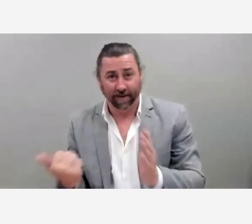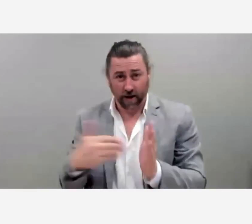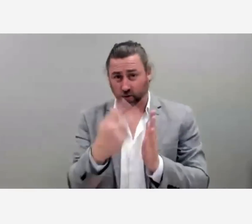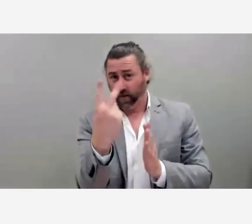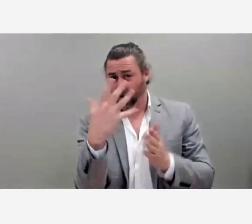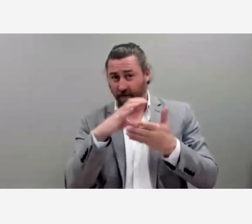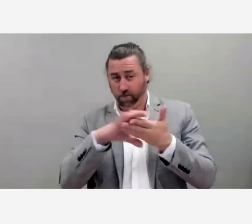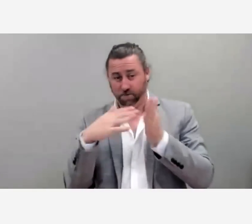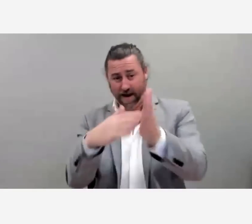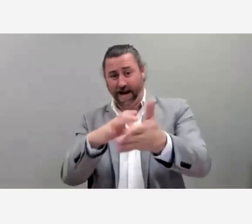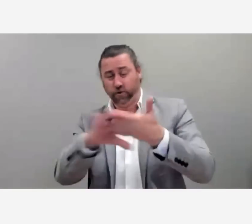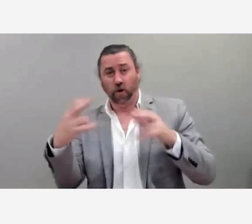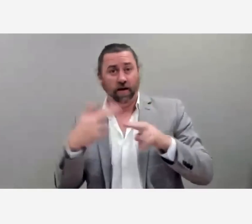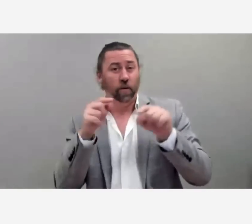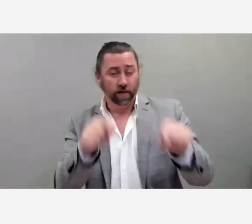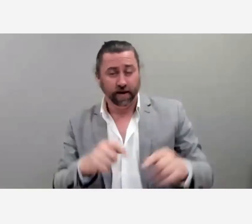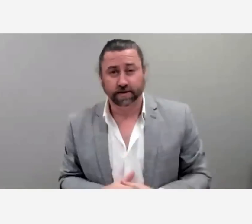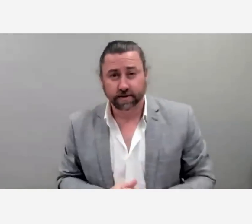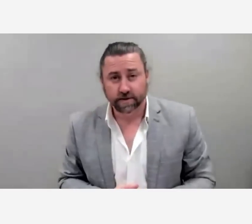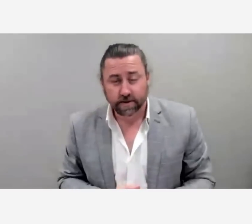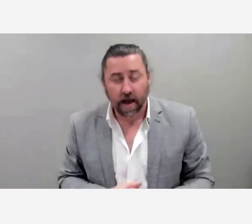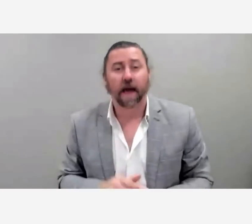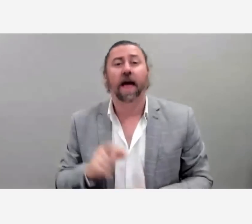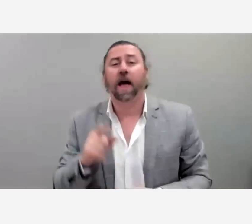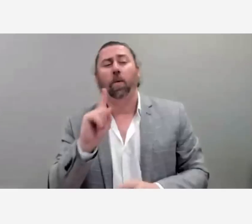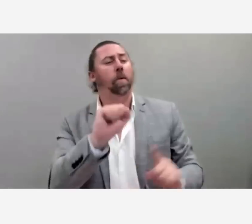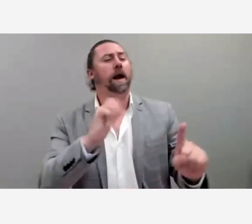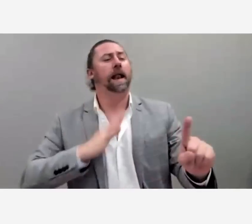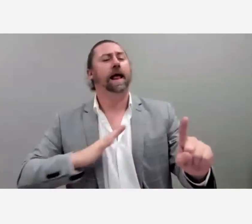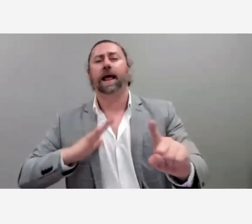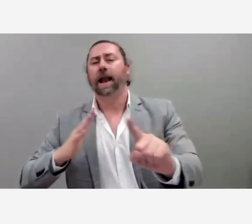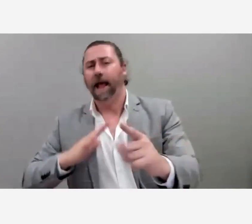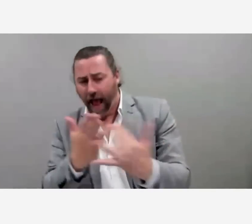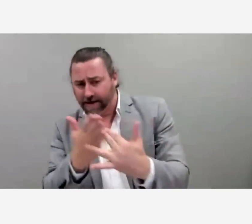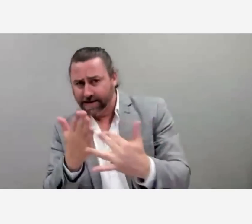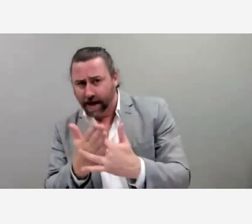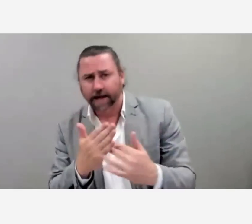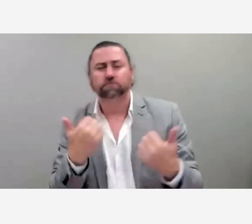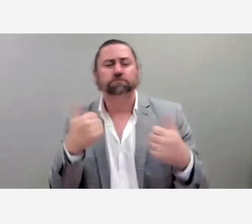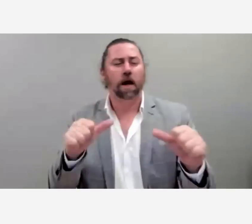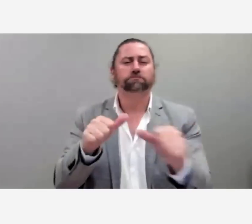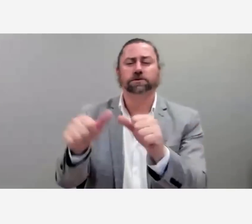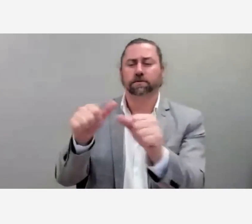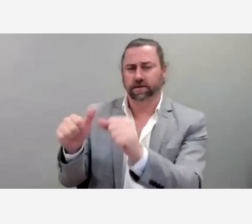expand access to the home care recipients most need. The new Aged Care act will be central to delivering on